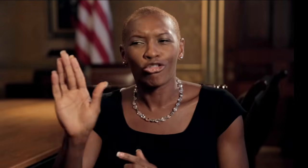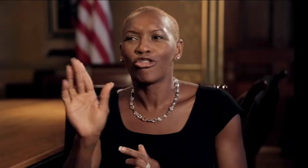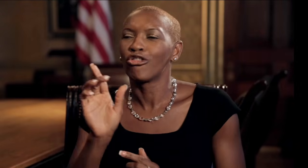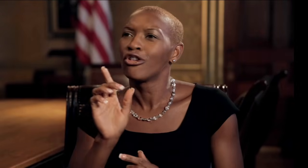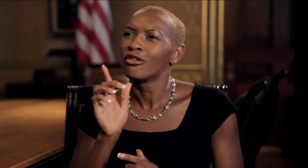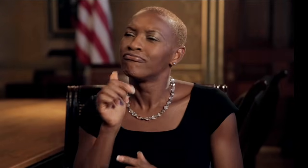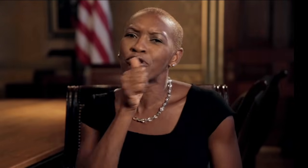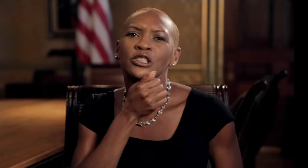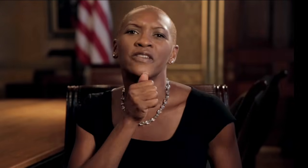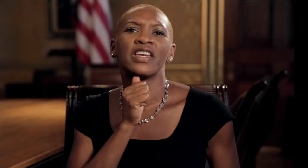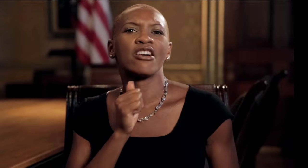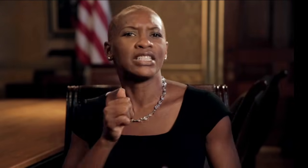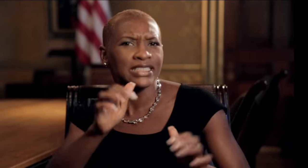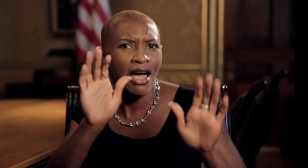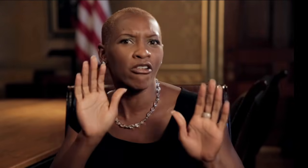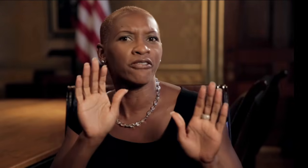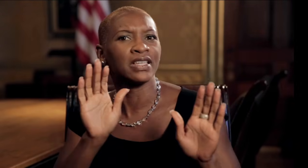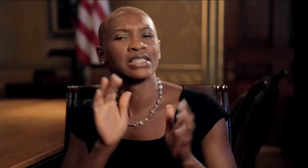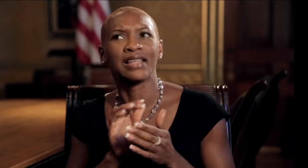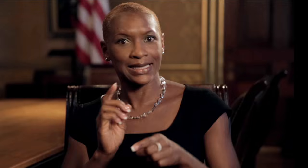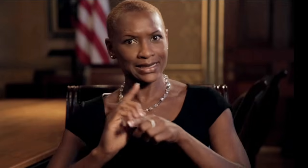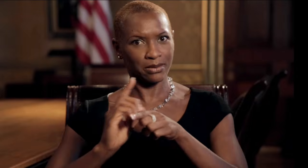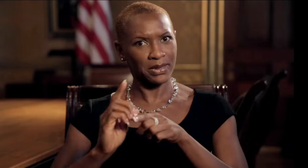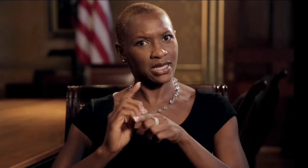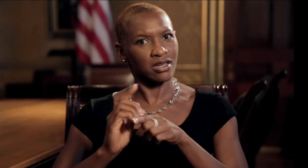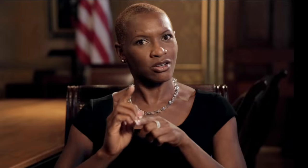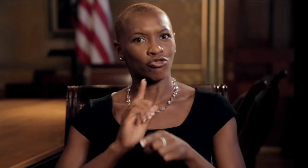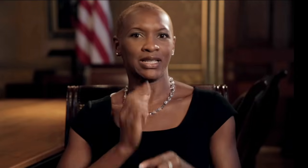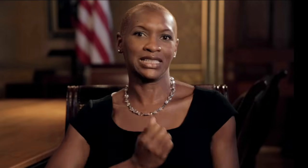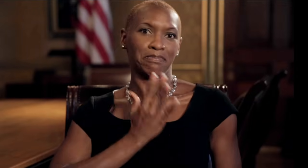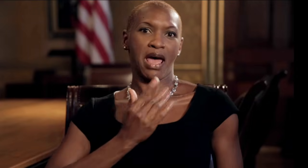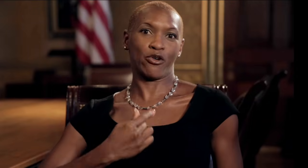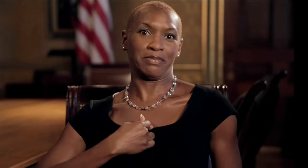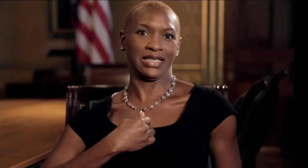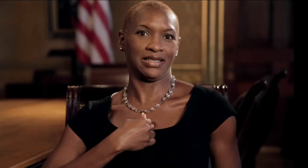Her perseverance, sacrifice, and discipline truly inspired me.